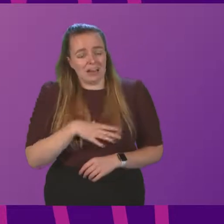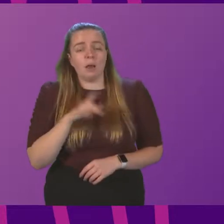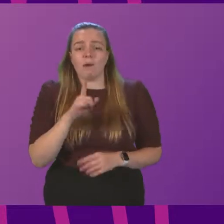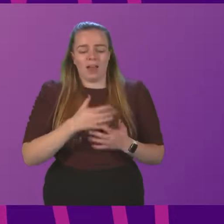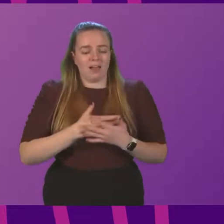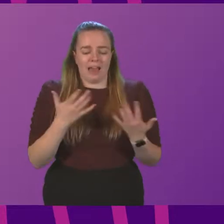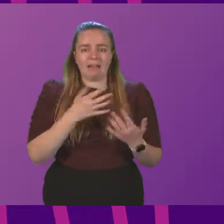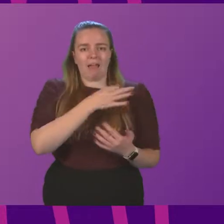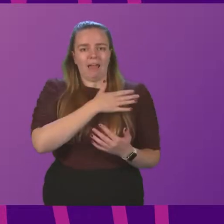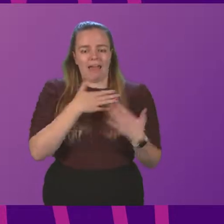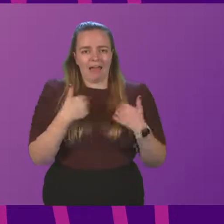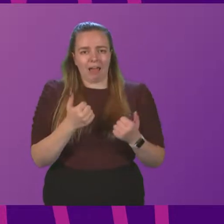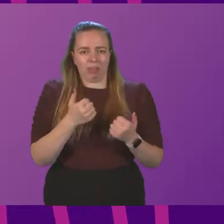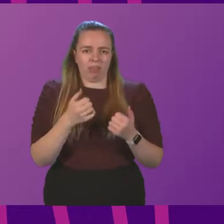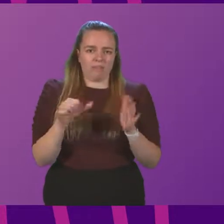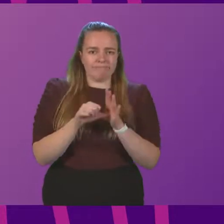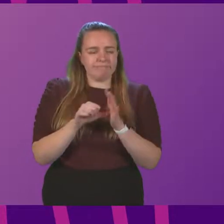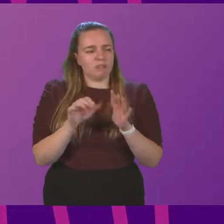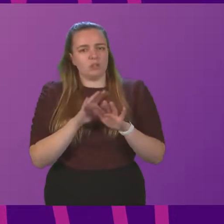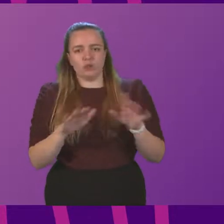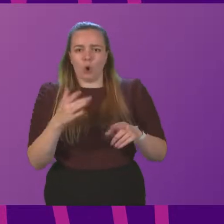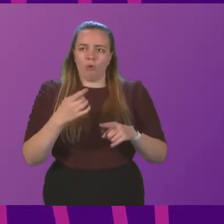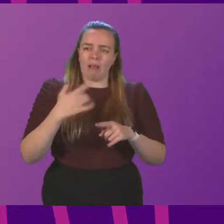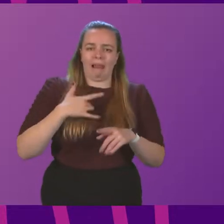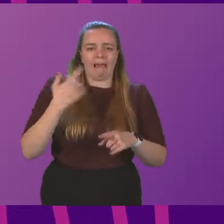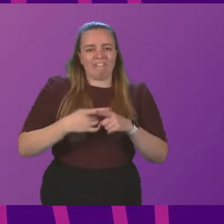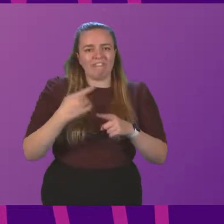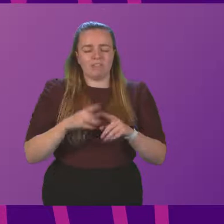matter is not critical or life threatening, the advice of clinicians remains for people to call